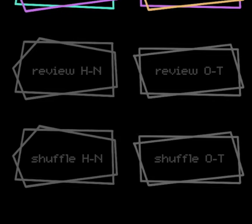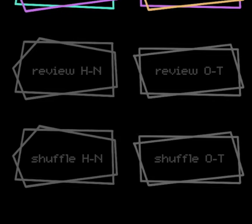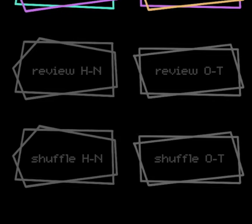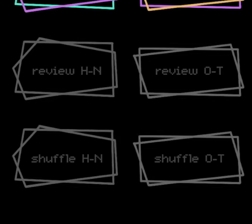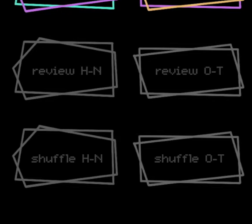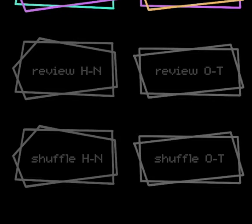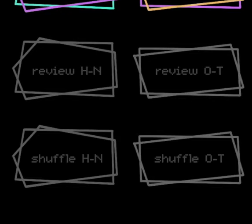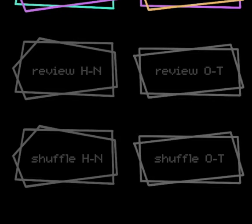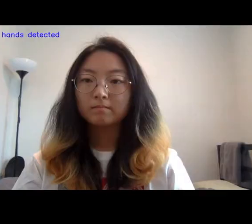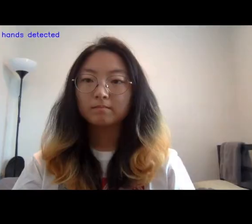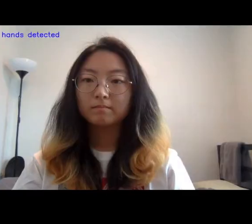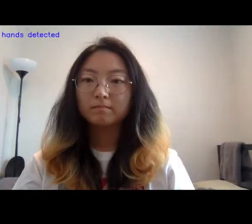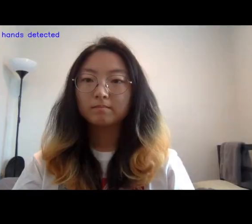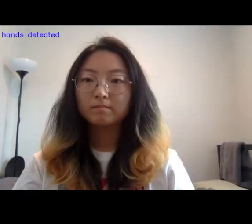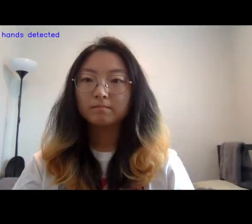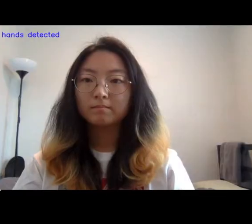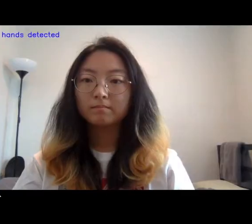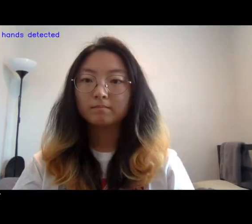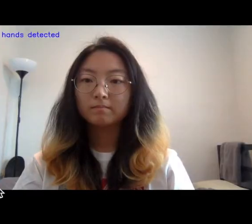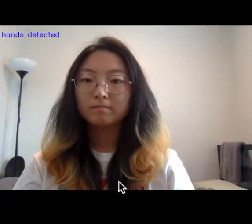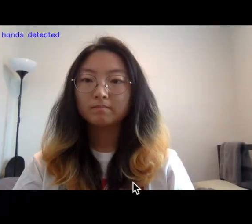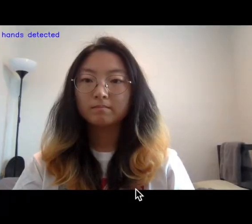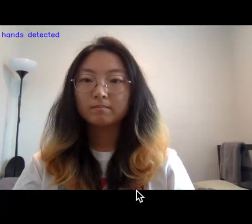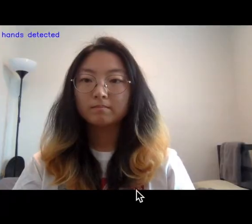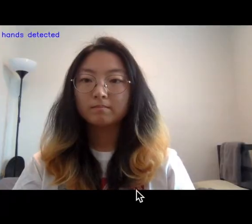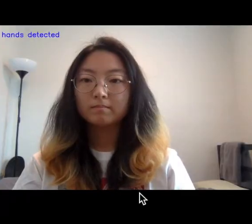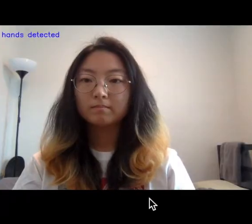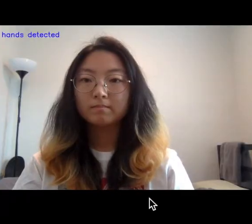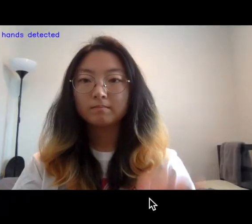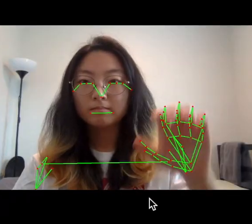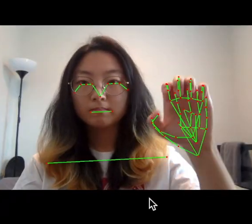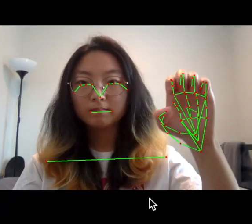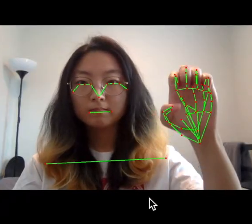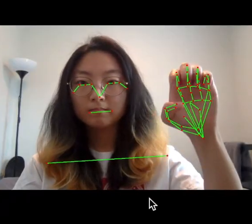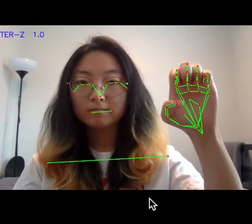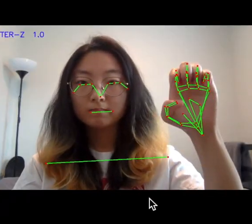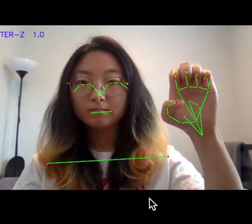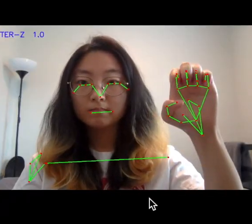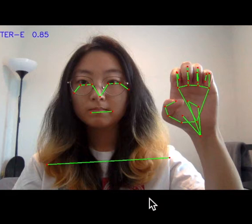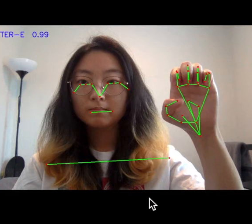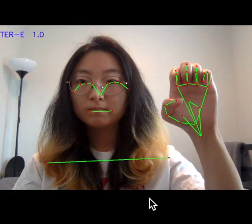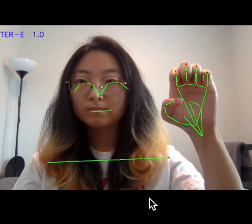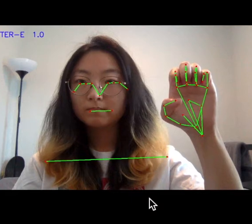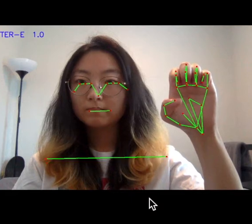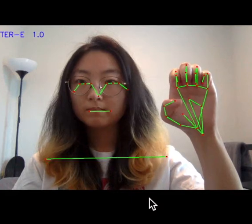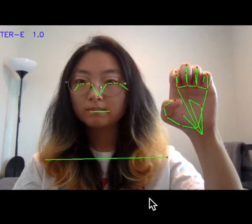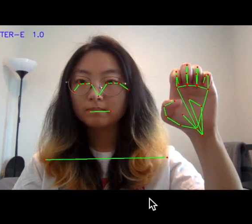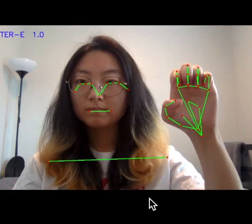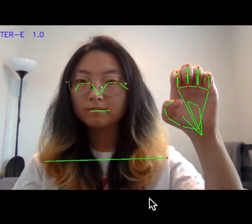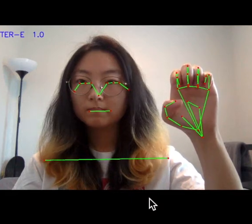The shuffle level is just like the review level, but this time the order of the letters are scrambled to make sure you really got it.